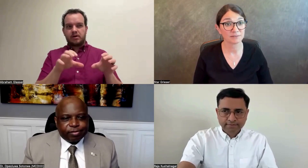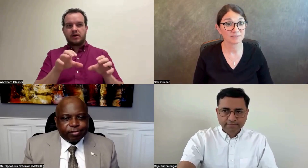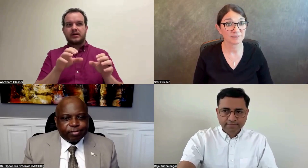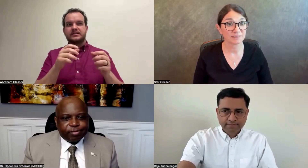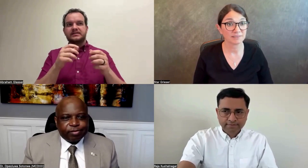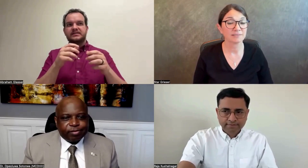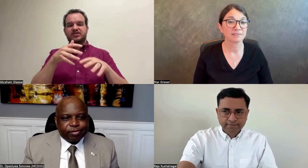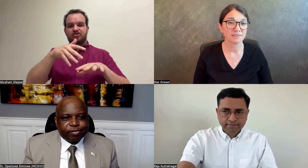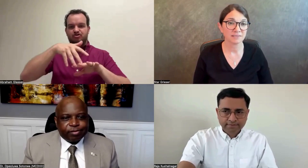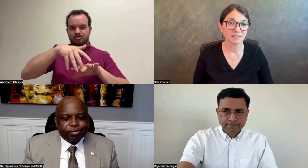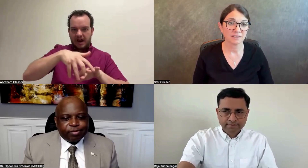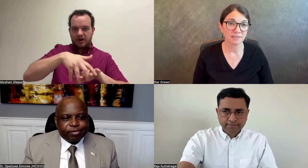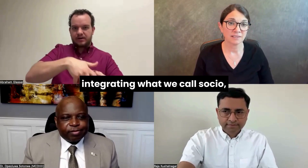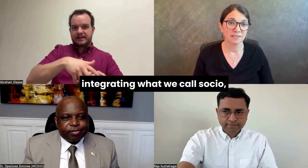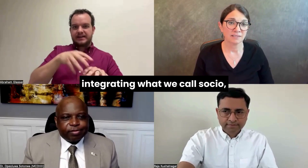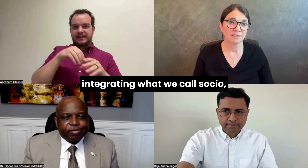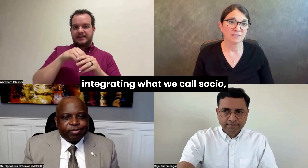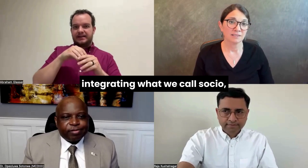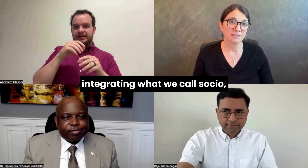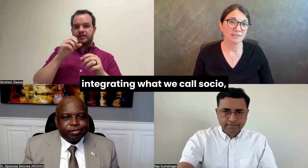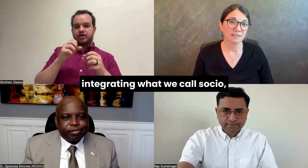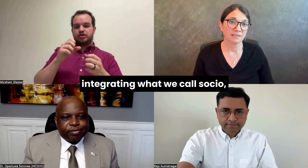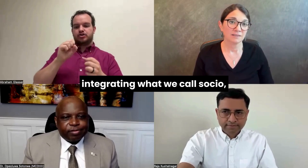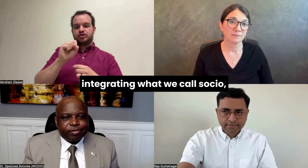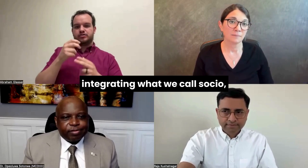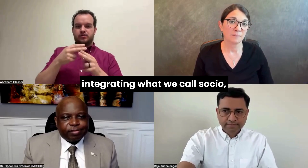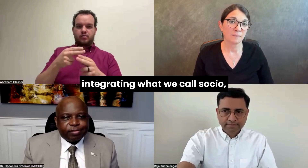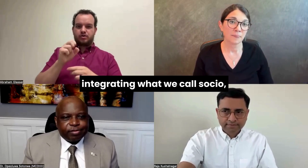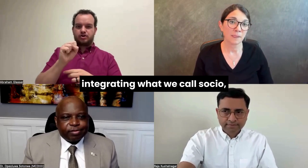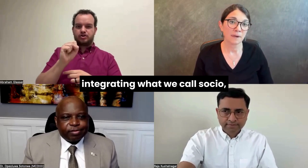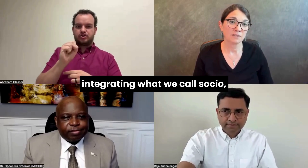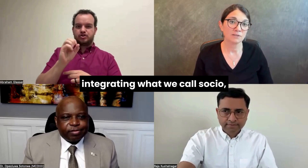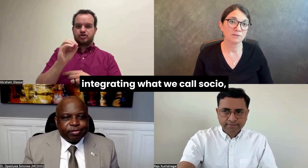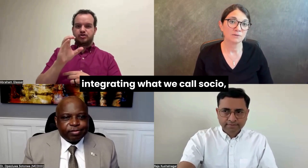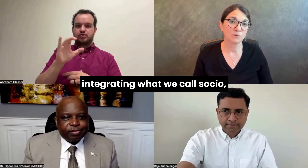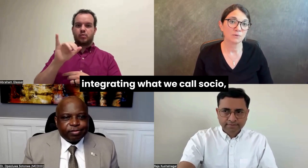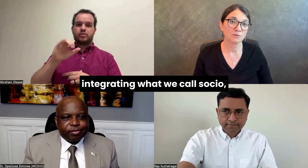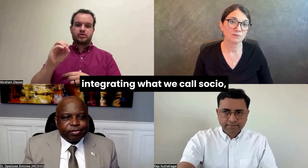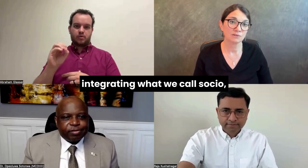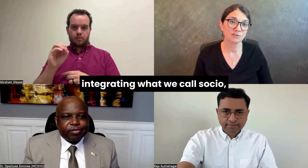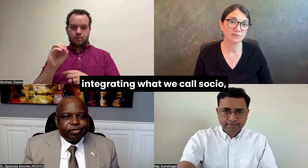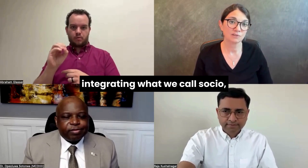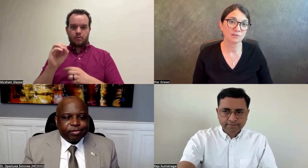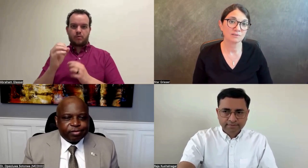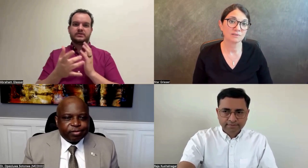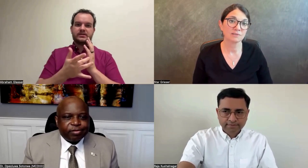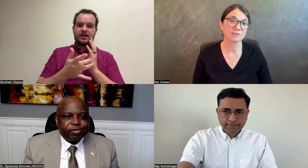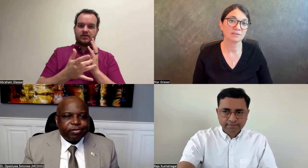integrating what we call socio, S-O-C-I-O.